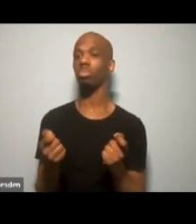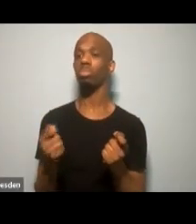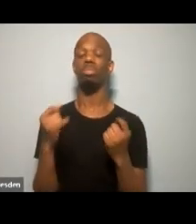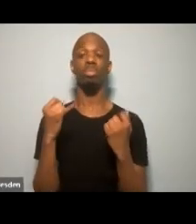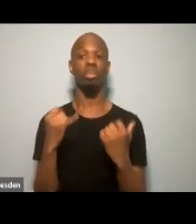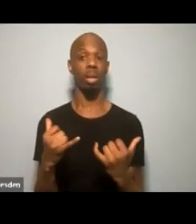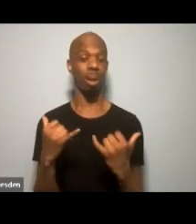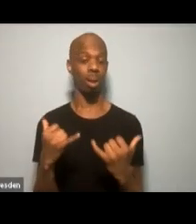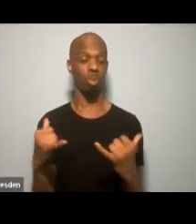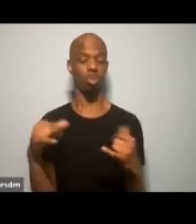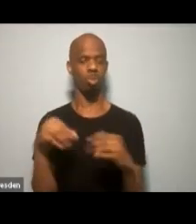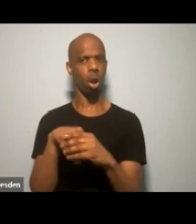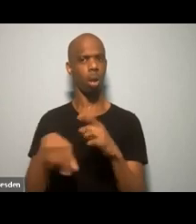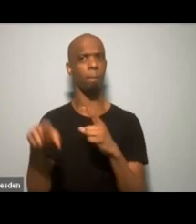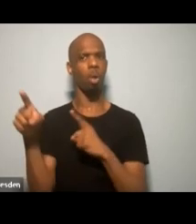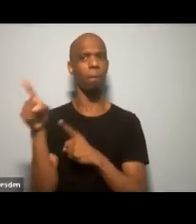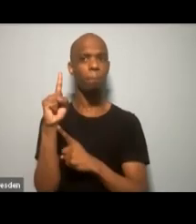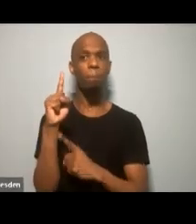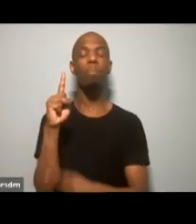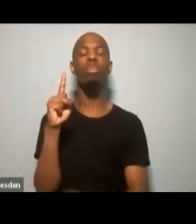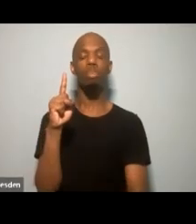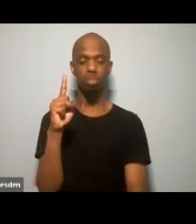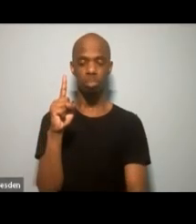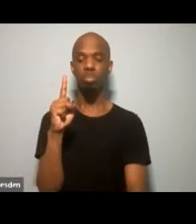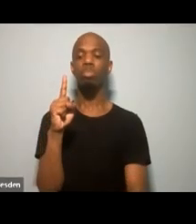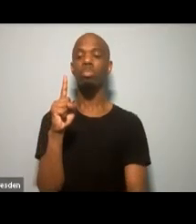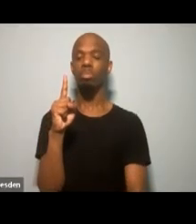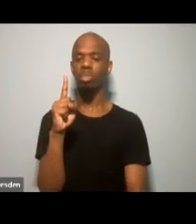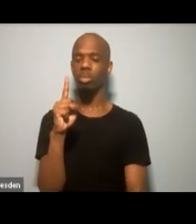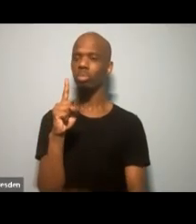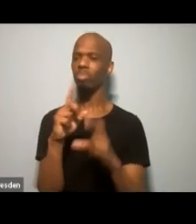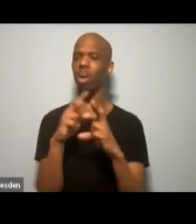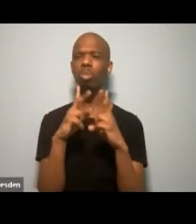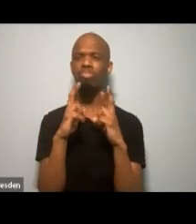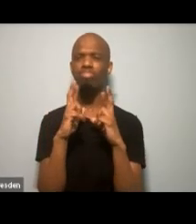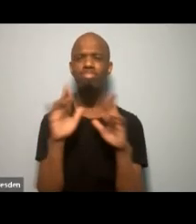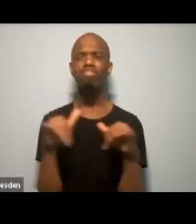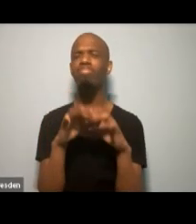so that it can yield to the needs of our society,